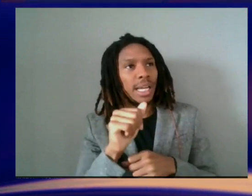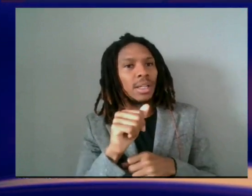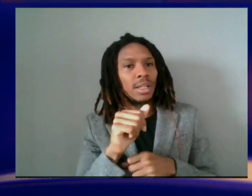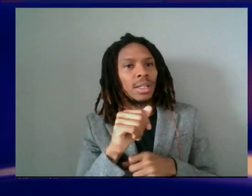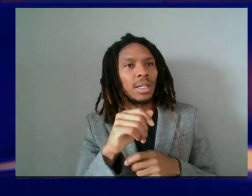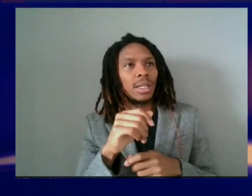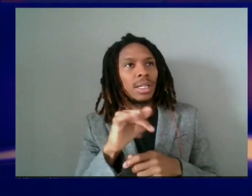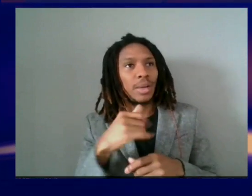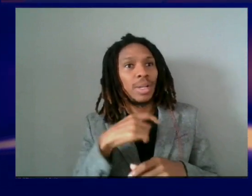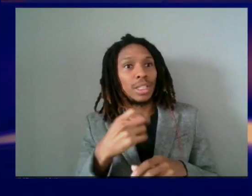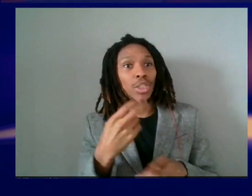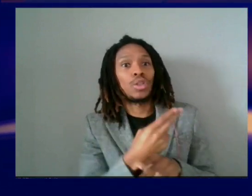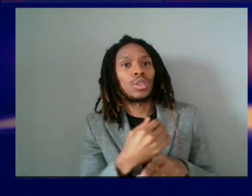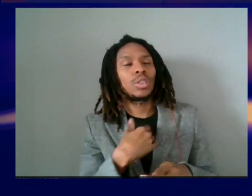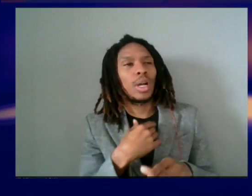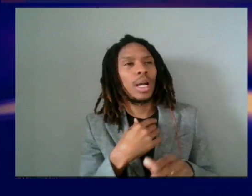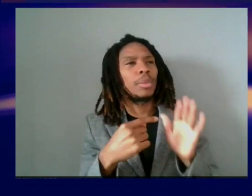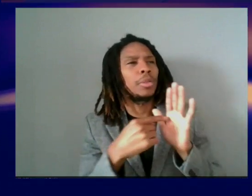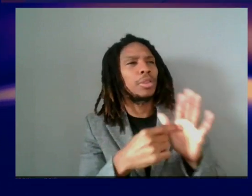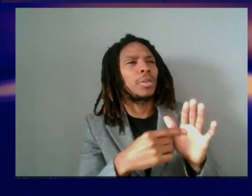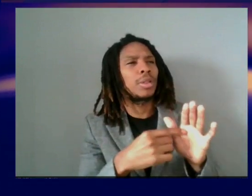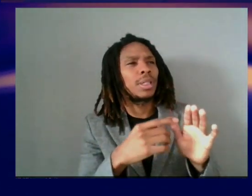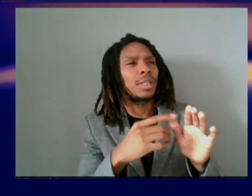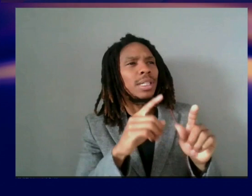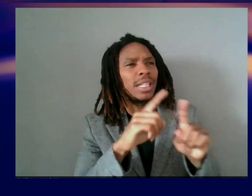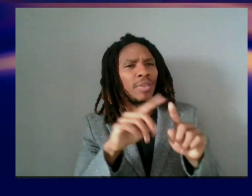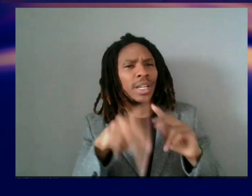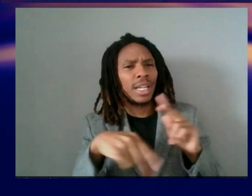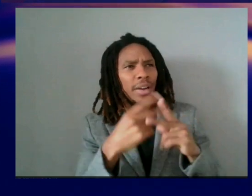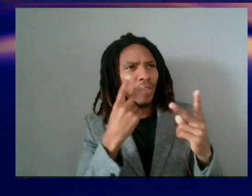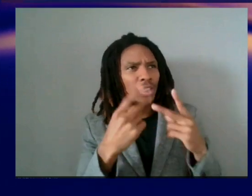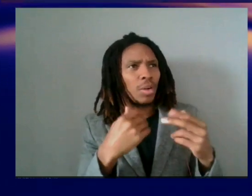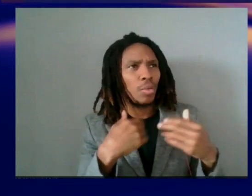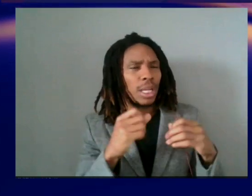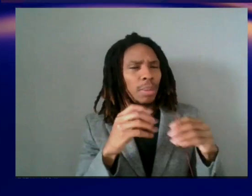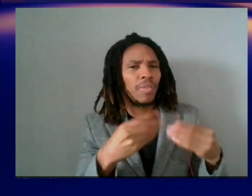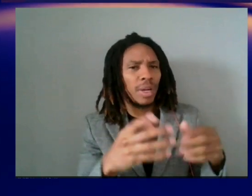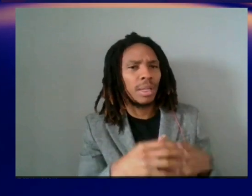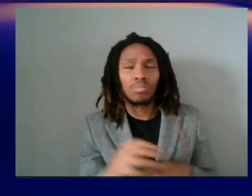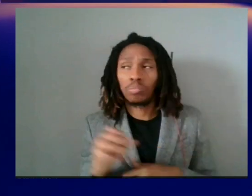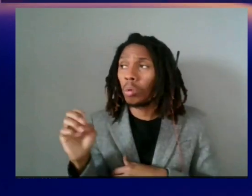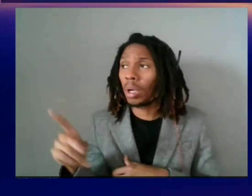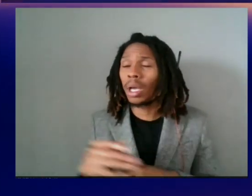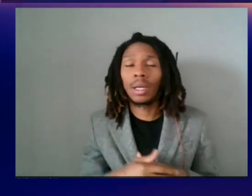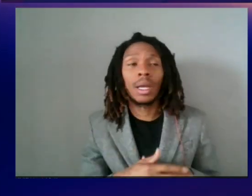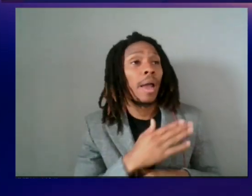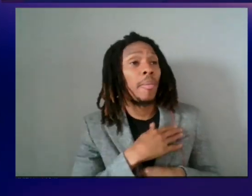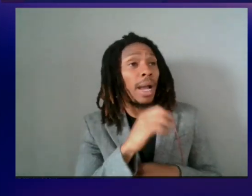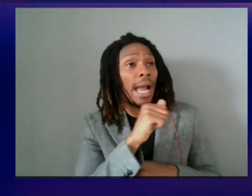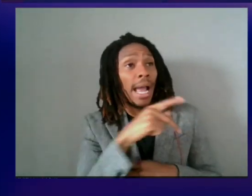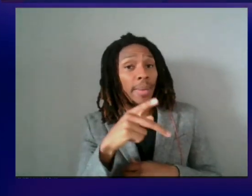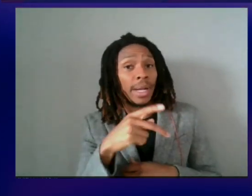So let me show you the kinds of visibility we are able to provide. So my application that I'm monitoring